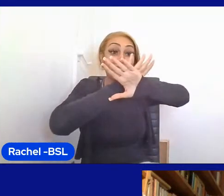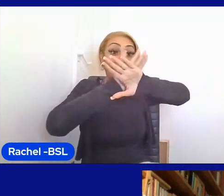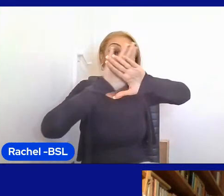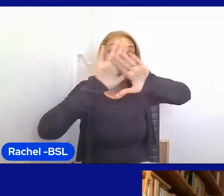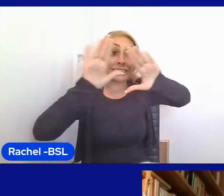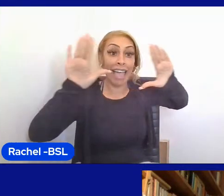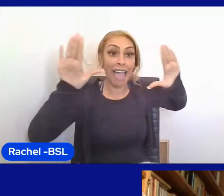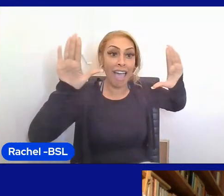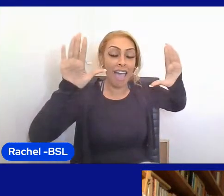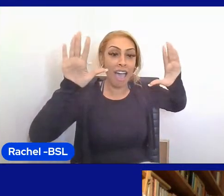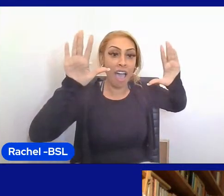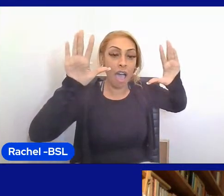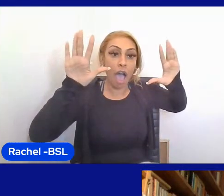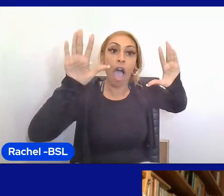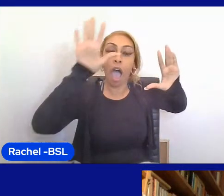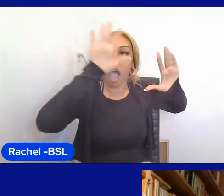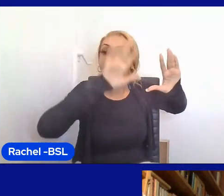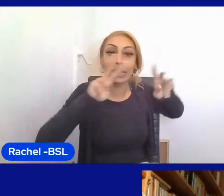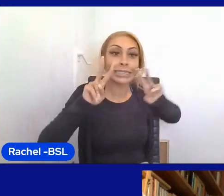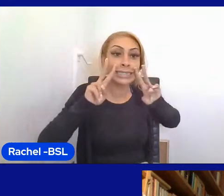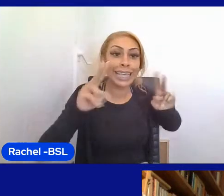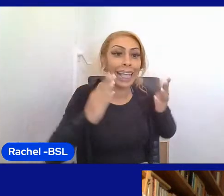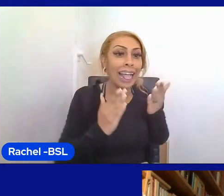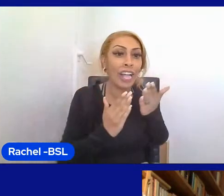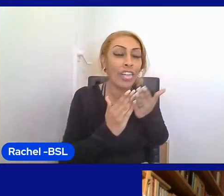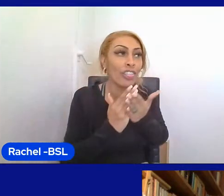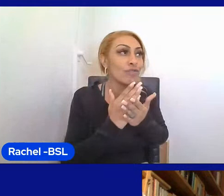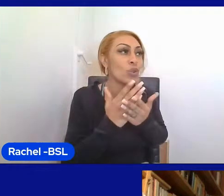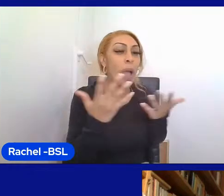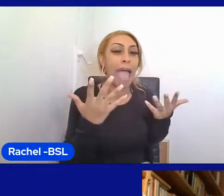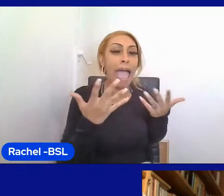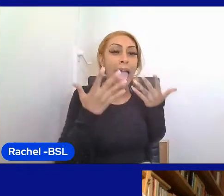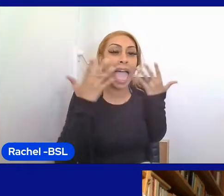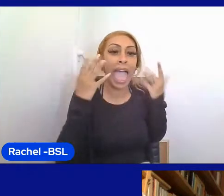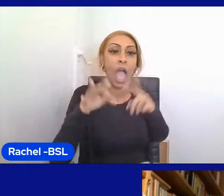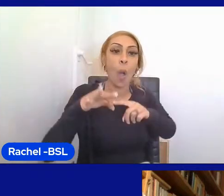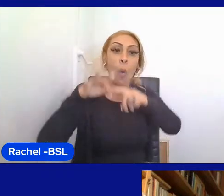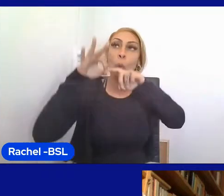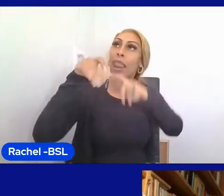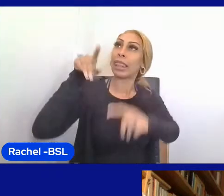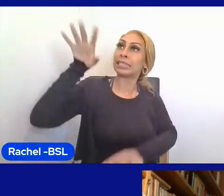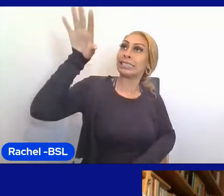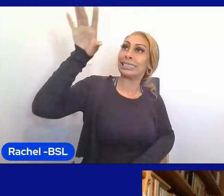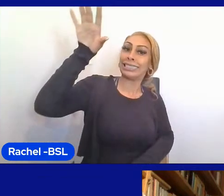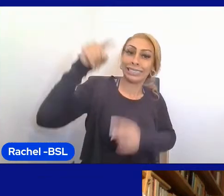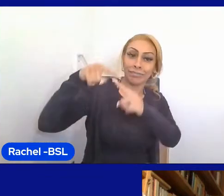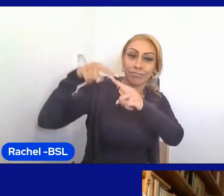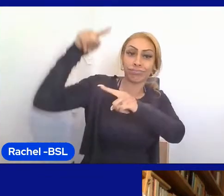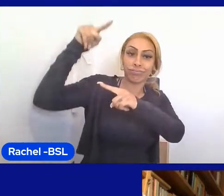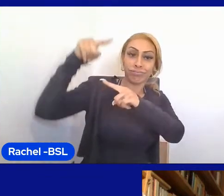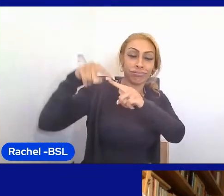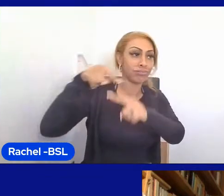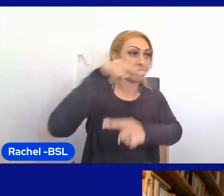I think this is amazing, a whole layer of people's emotions and memories, and emotional map of the city!